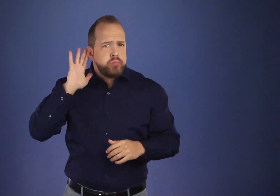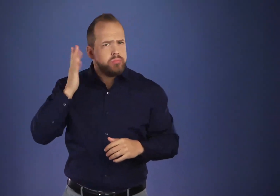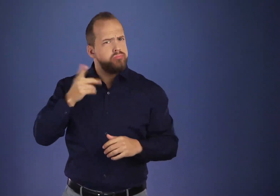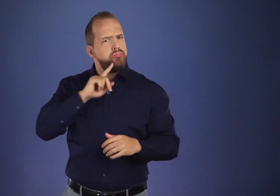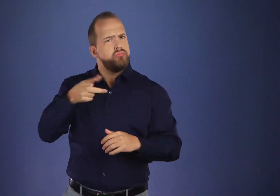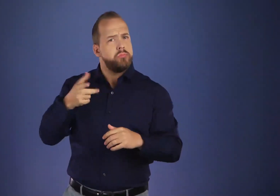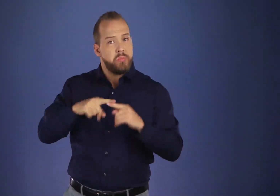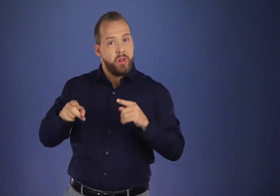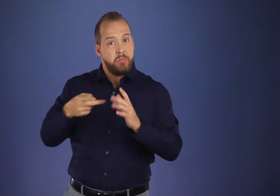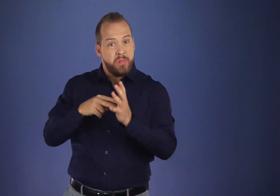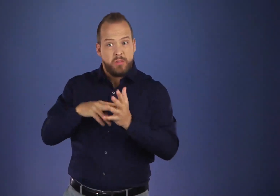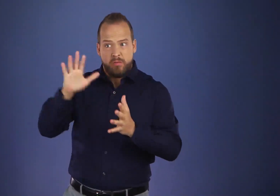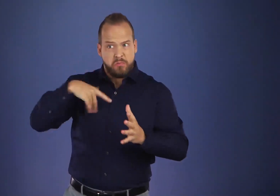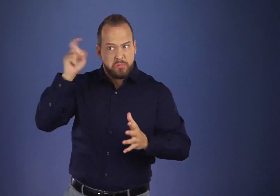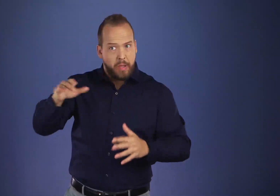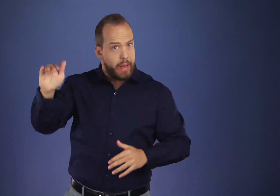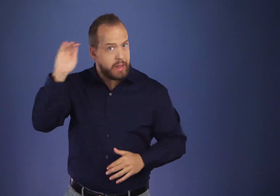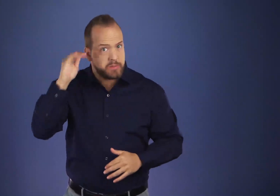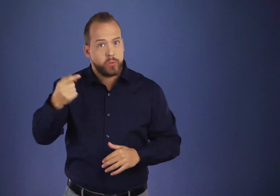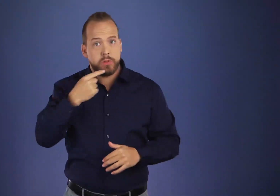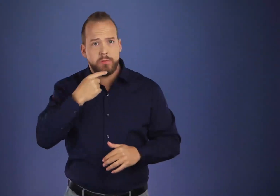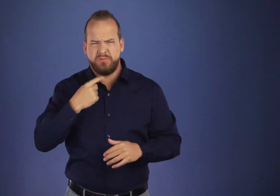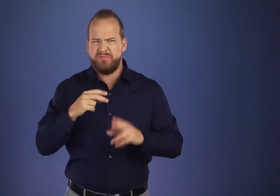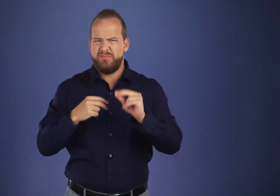but all the decisions are to be ours alone.